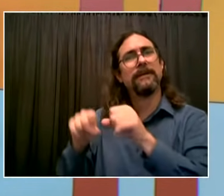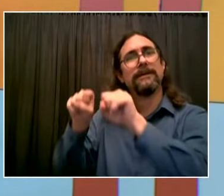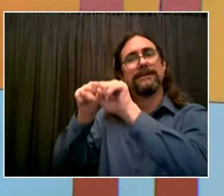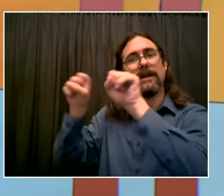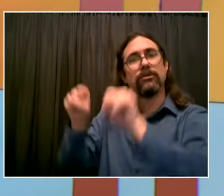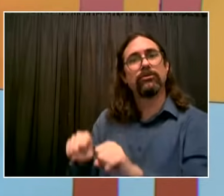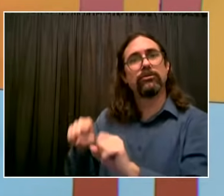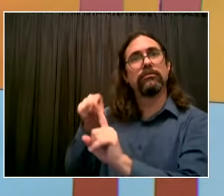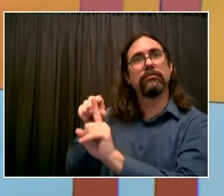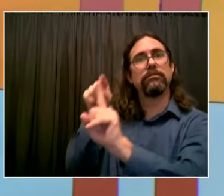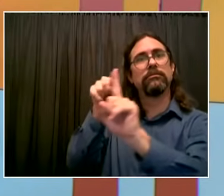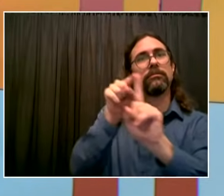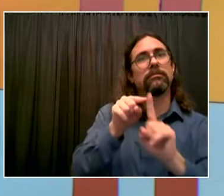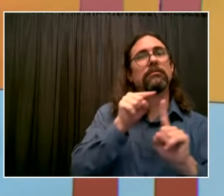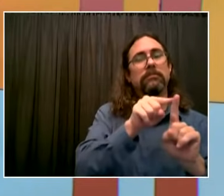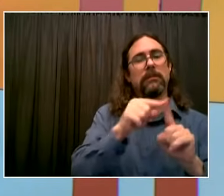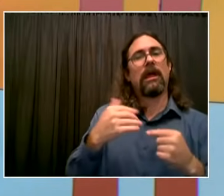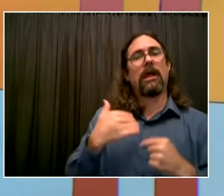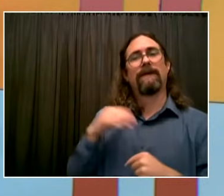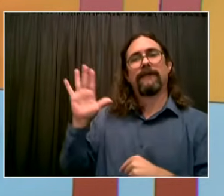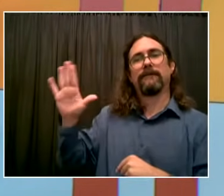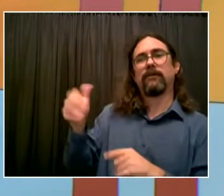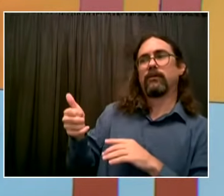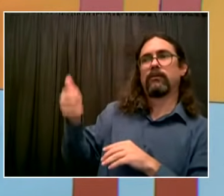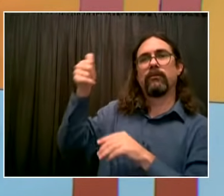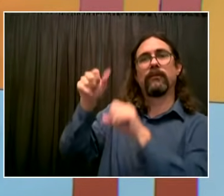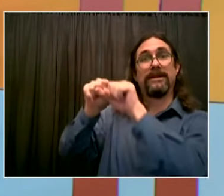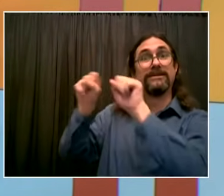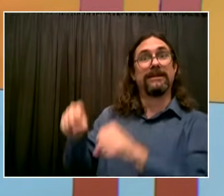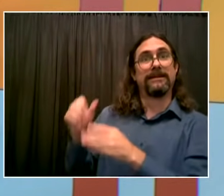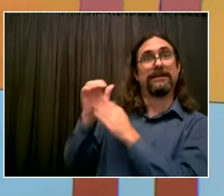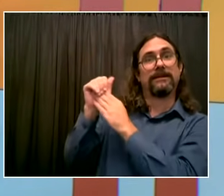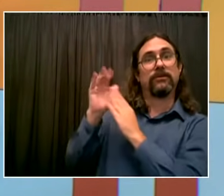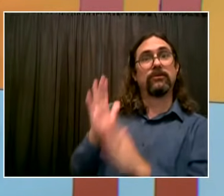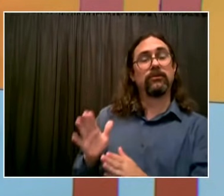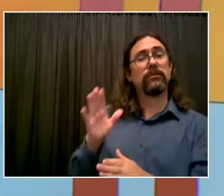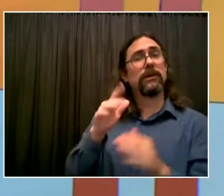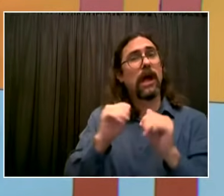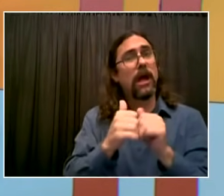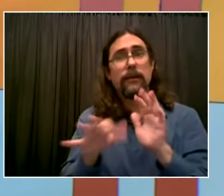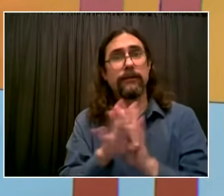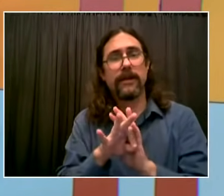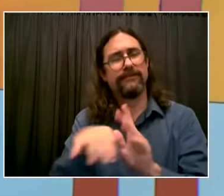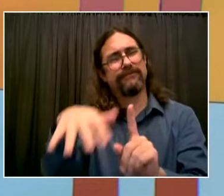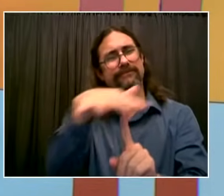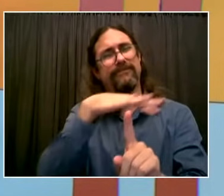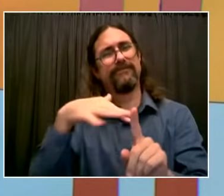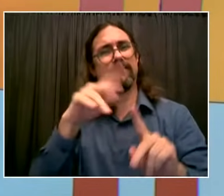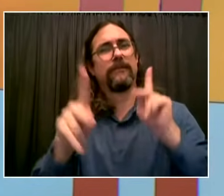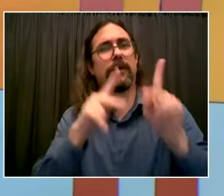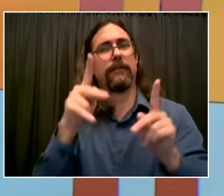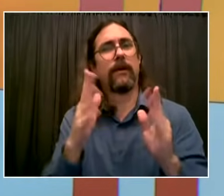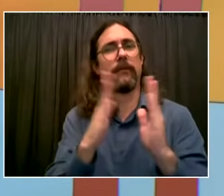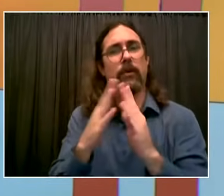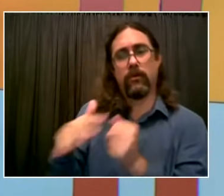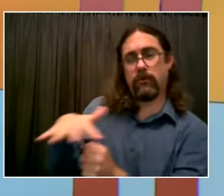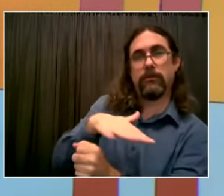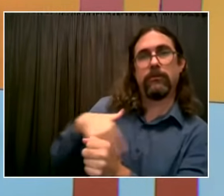IN THIS SELECTION FOR EXAMPLE. MAJOR REFORM AND INNOVATION. COMMUNITY VOICES, INTERVIEWING CANDIDATES FOR POLICING COMMNDAE,R HELPING TO DETERMINE